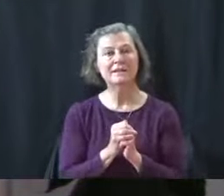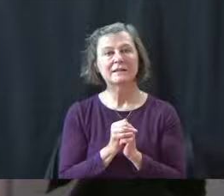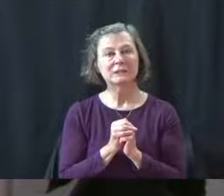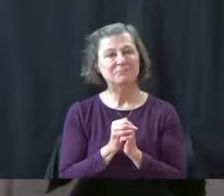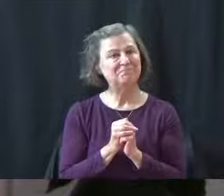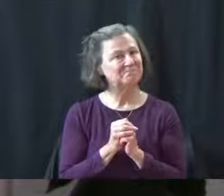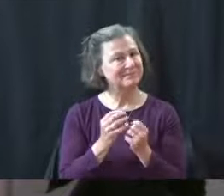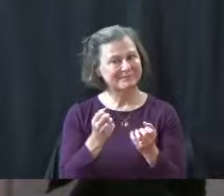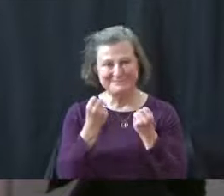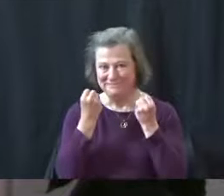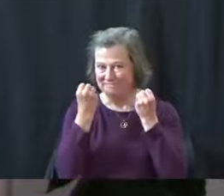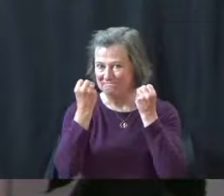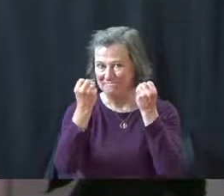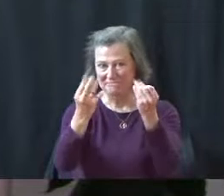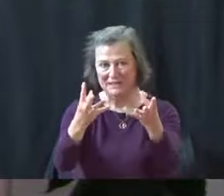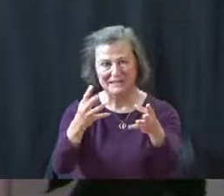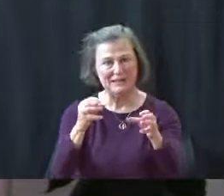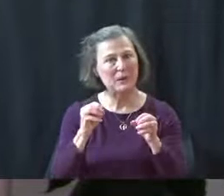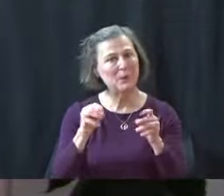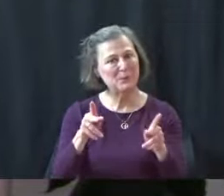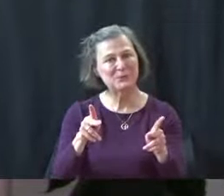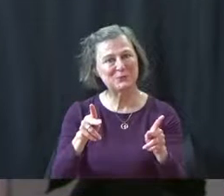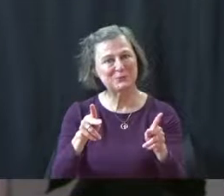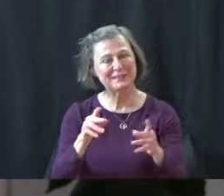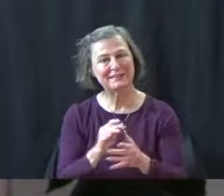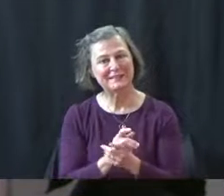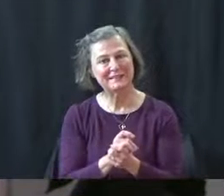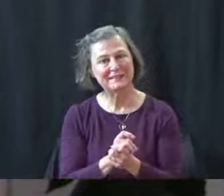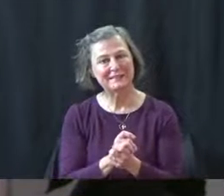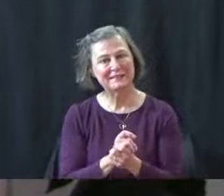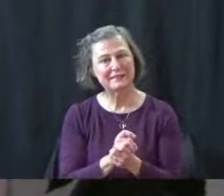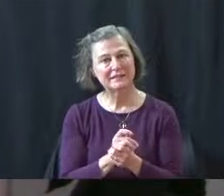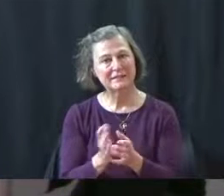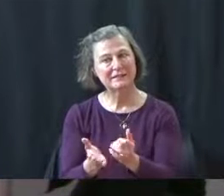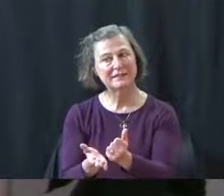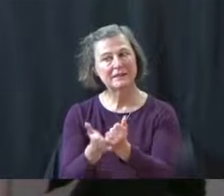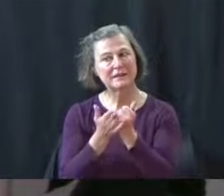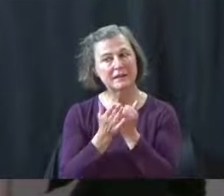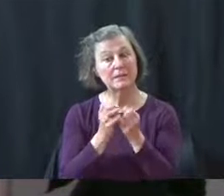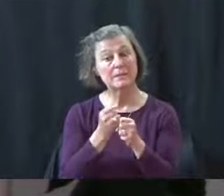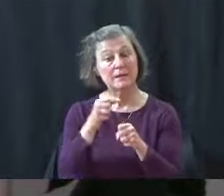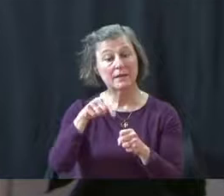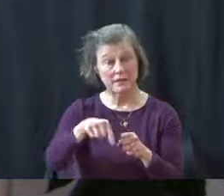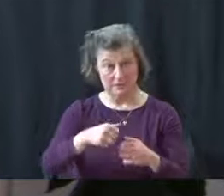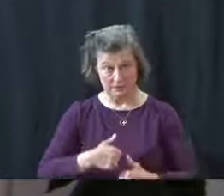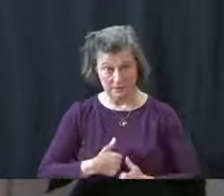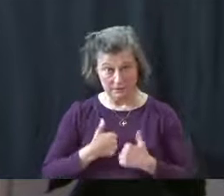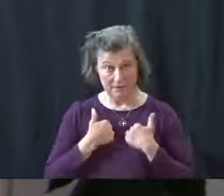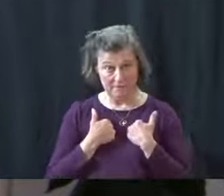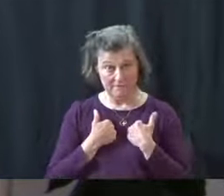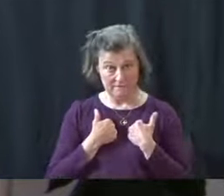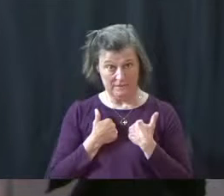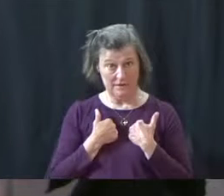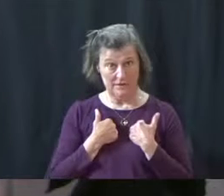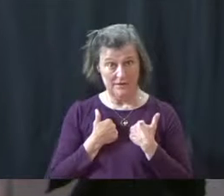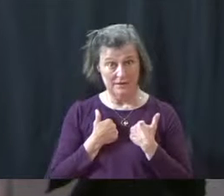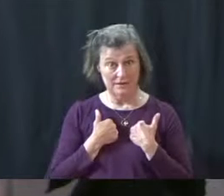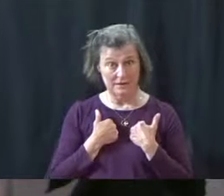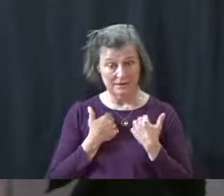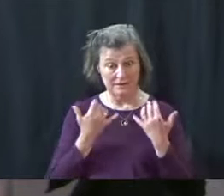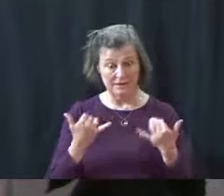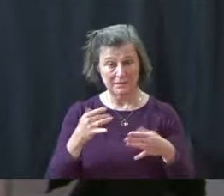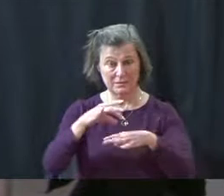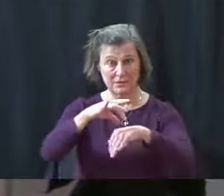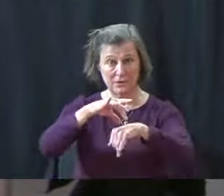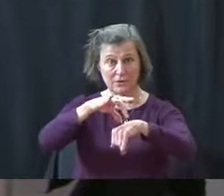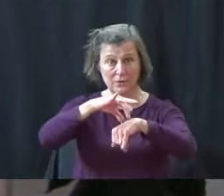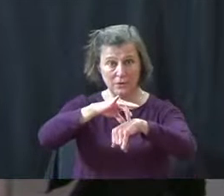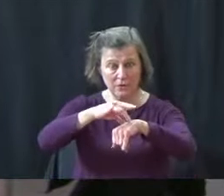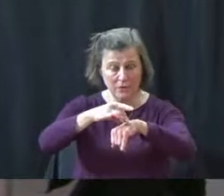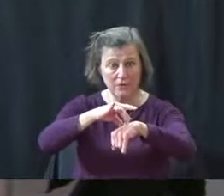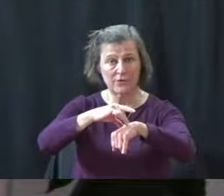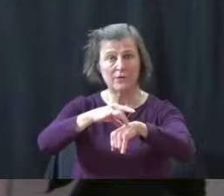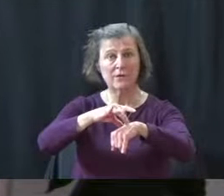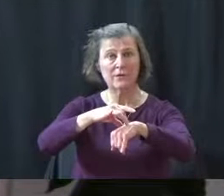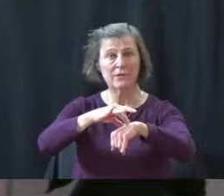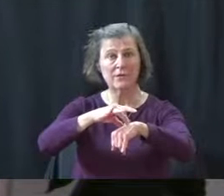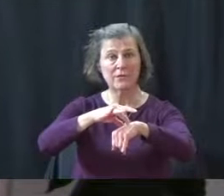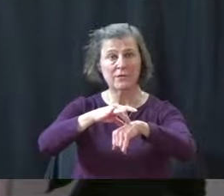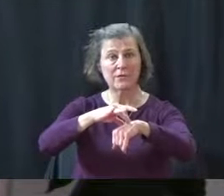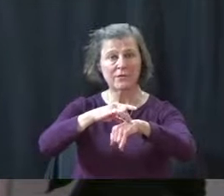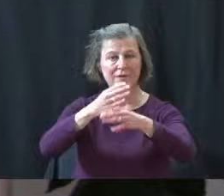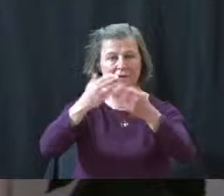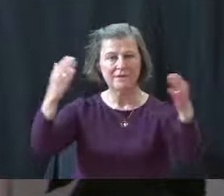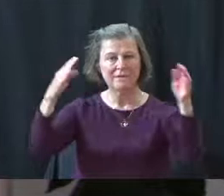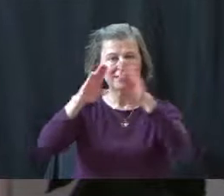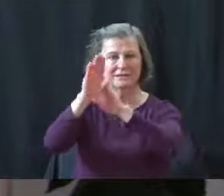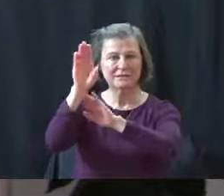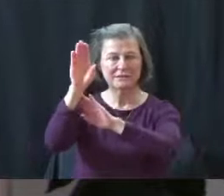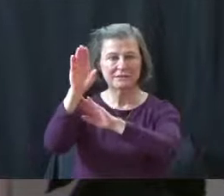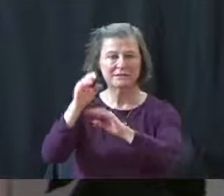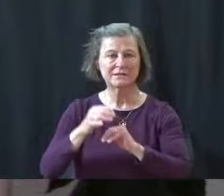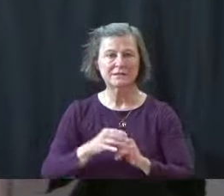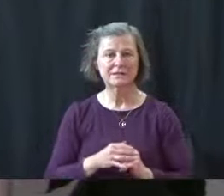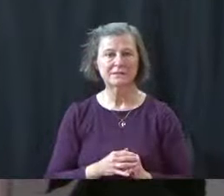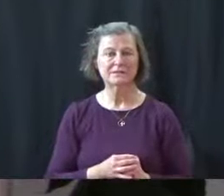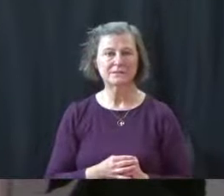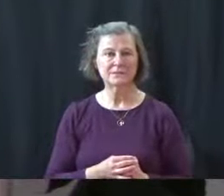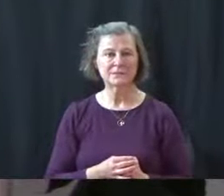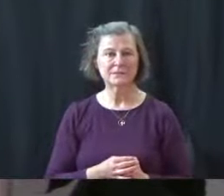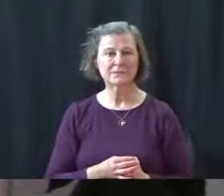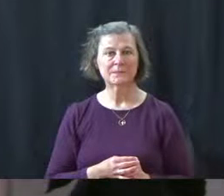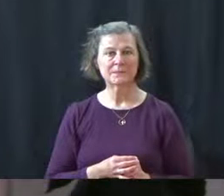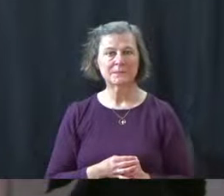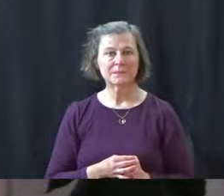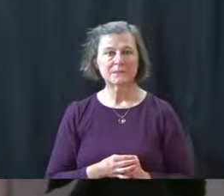So many opportunities to help make this life, this earth, a heaven.